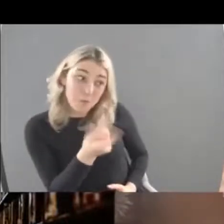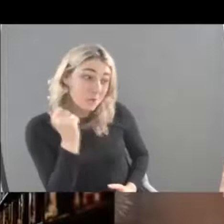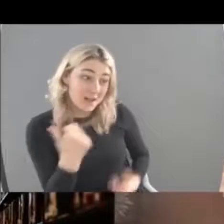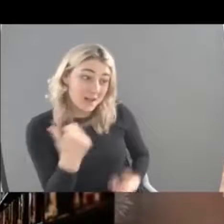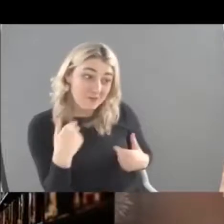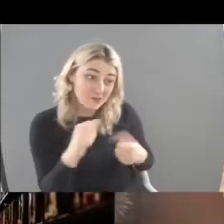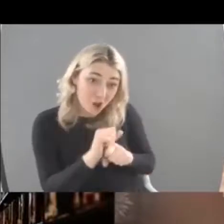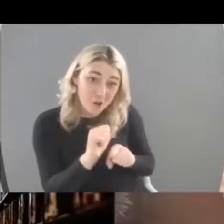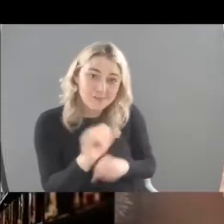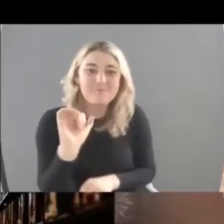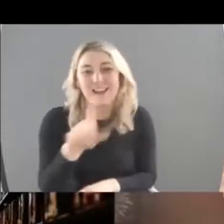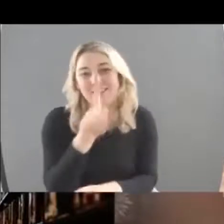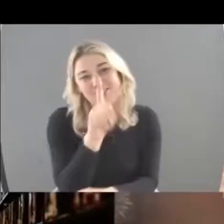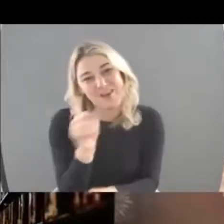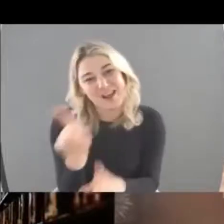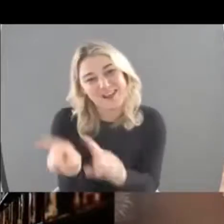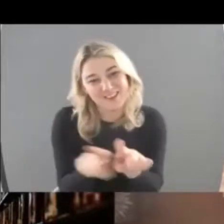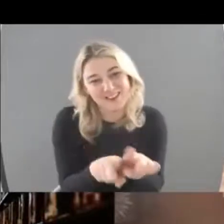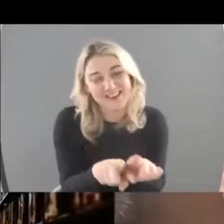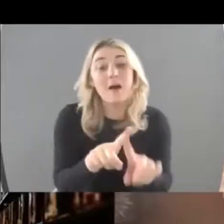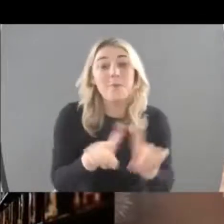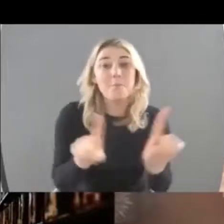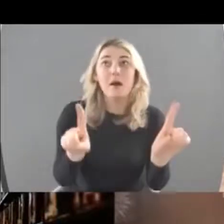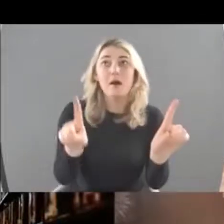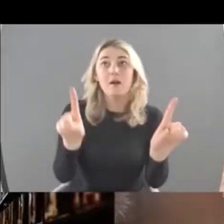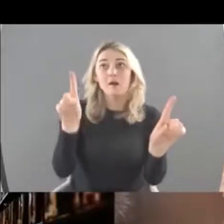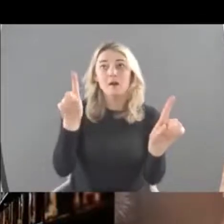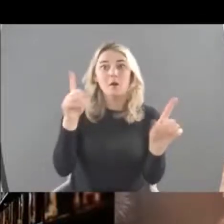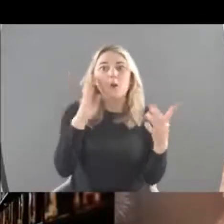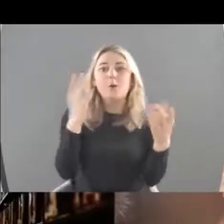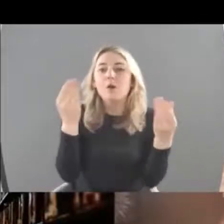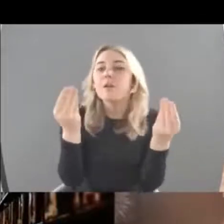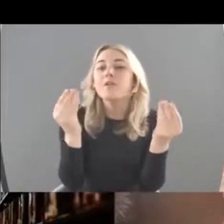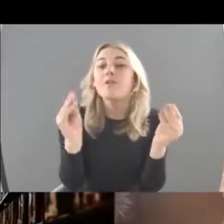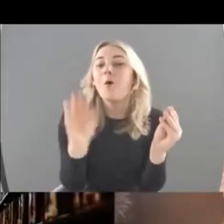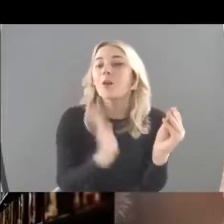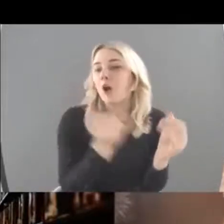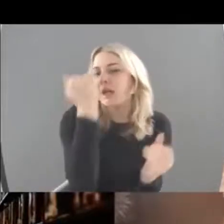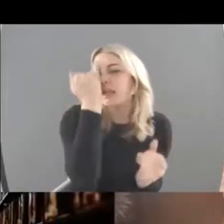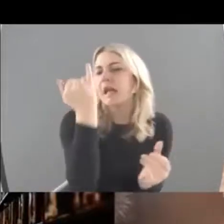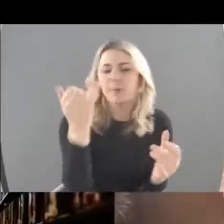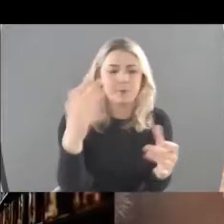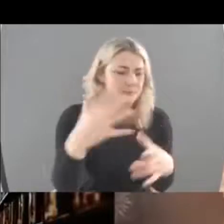But we have sold the idea and be living on out but some beautiful island somewhere, you, know.